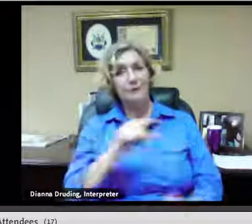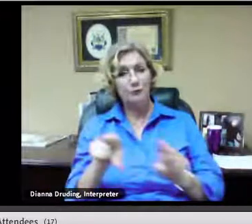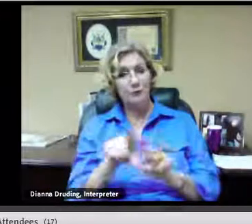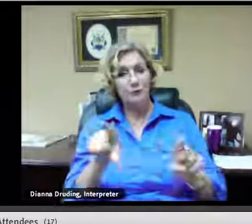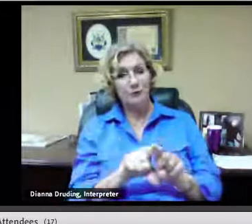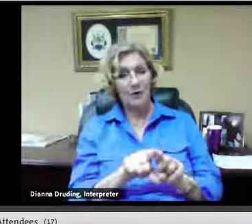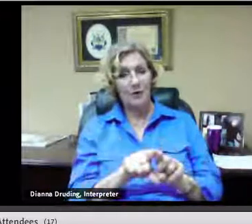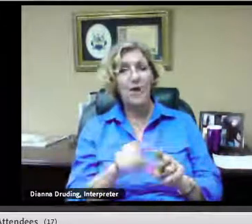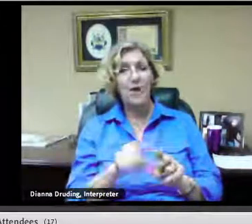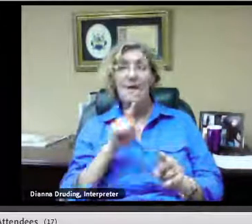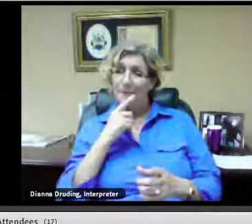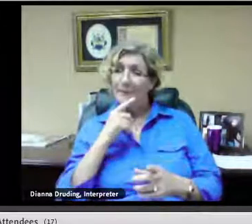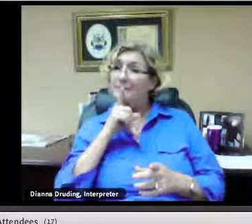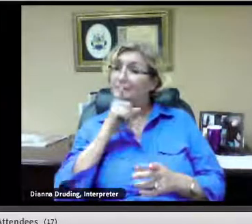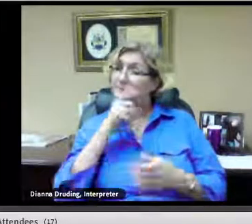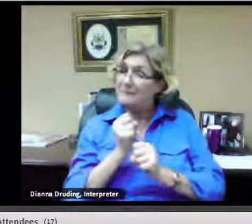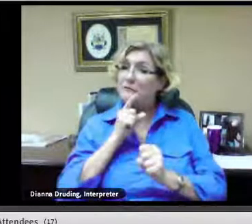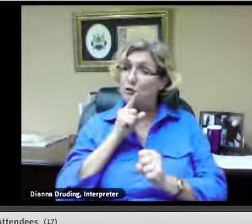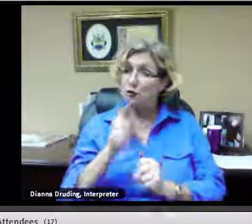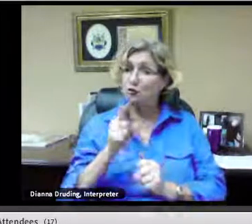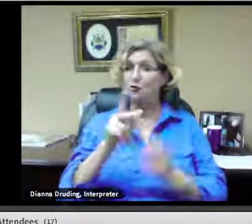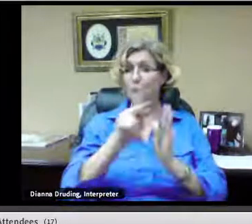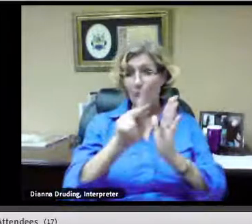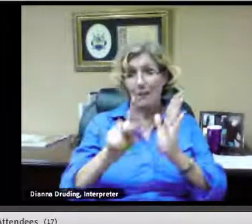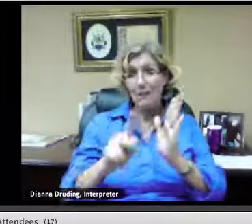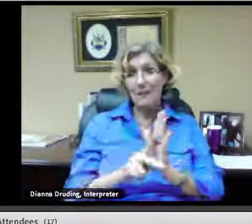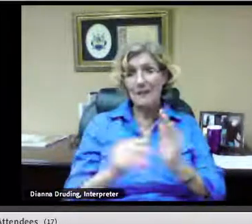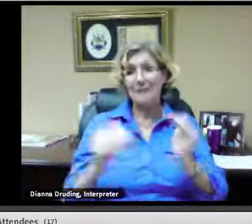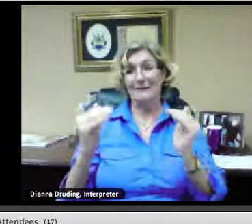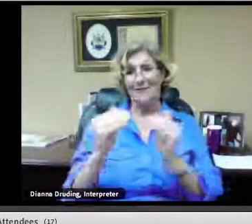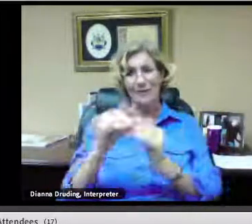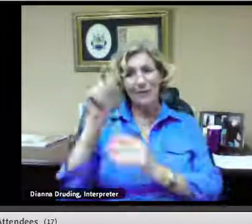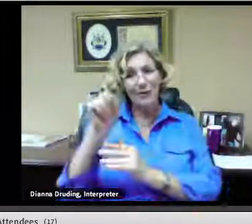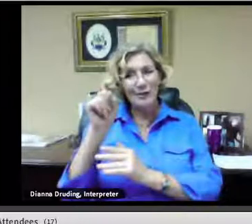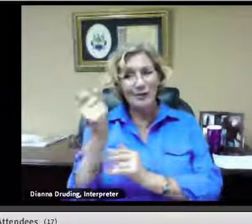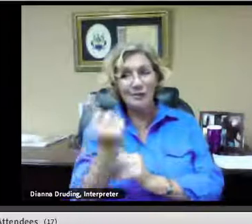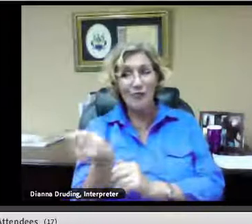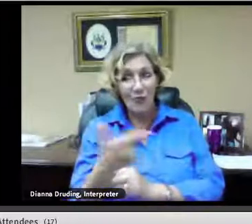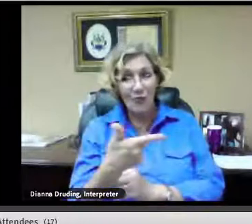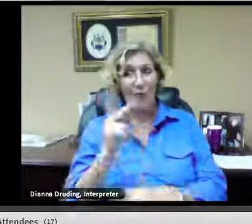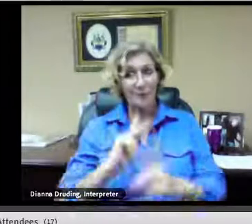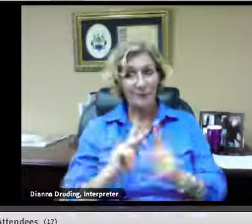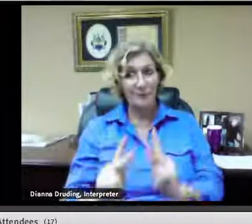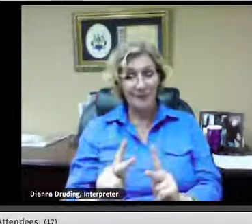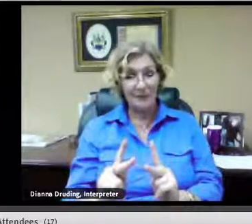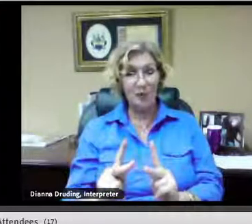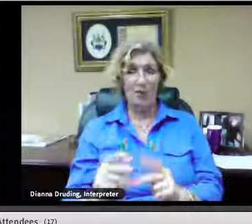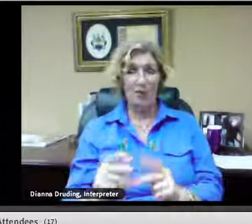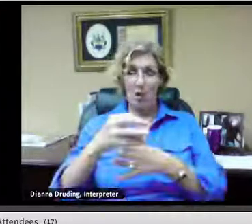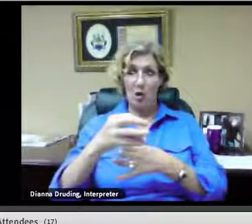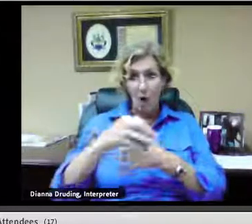They've got the office for literary and outreach services, and it gives you assistance and tools to provide the highest level